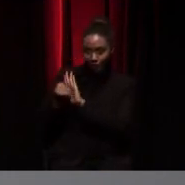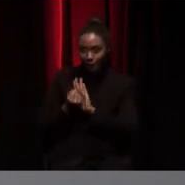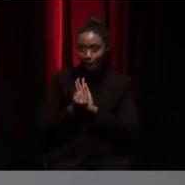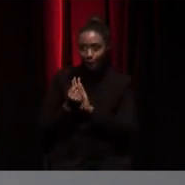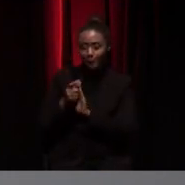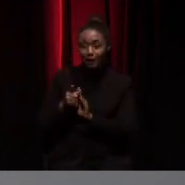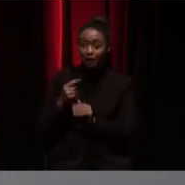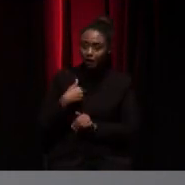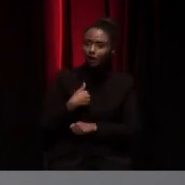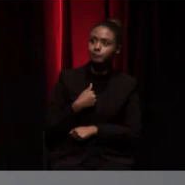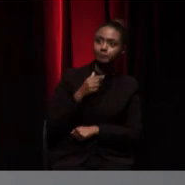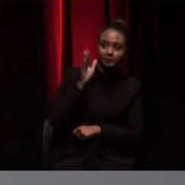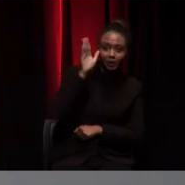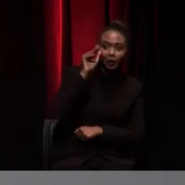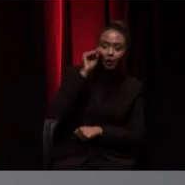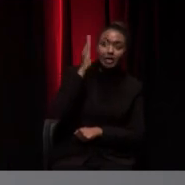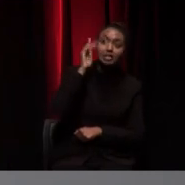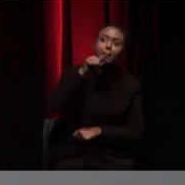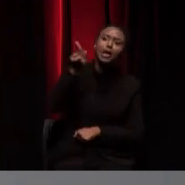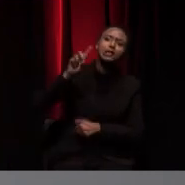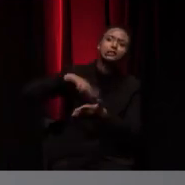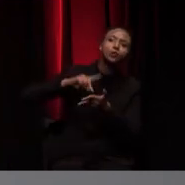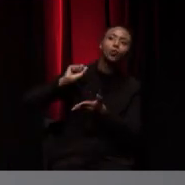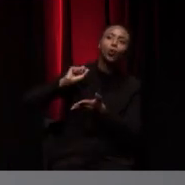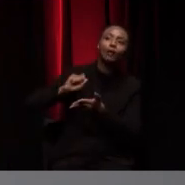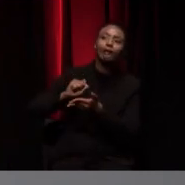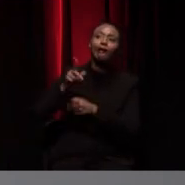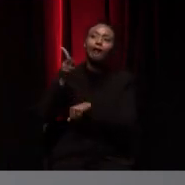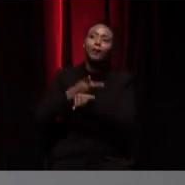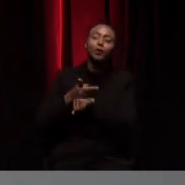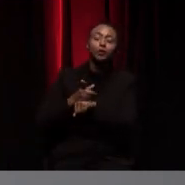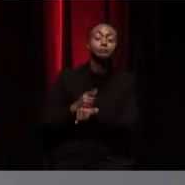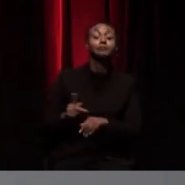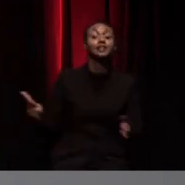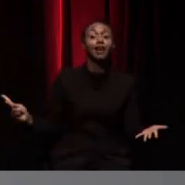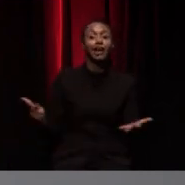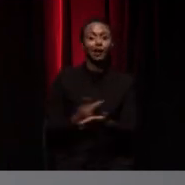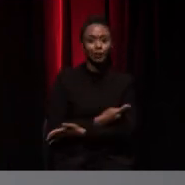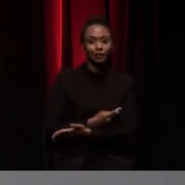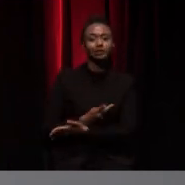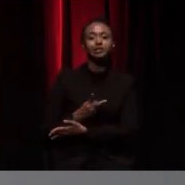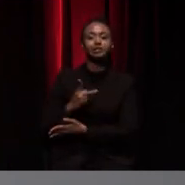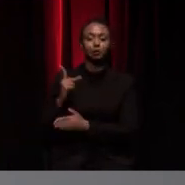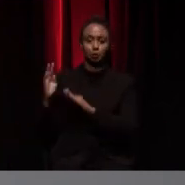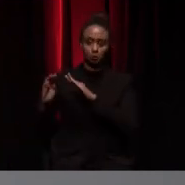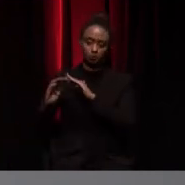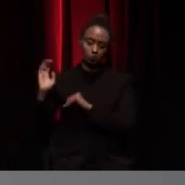what they want, what they read. There is the case of a very important financial entity